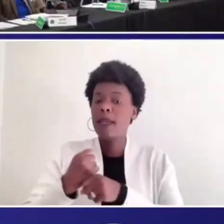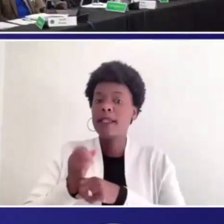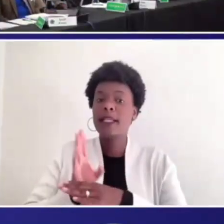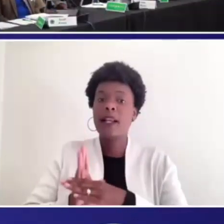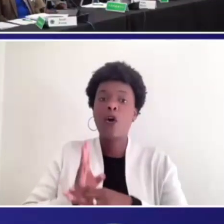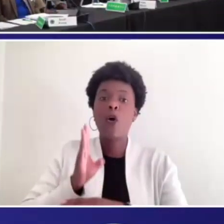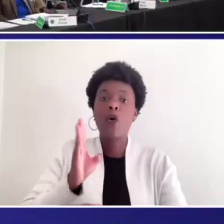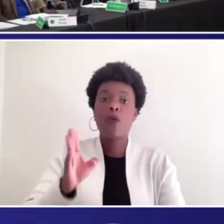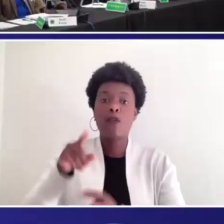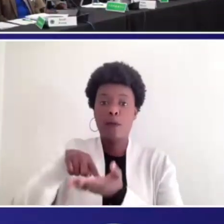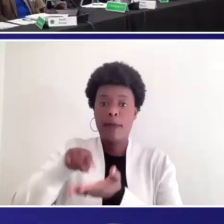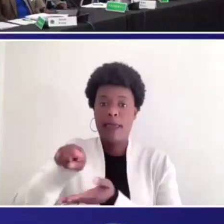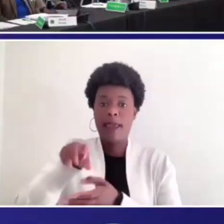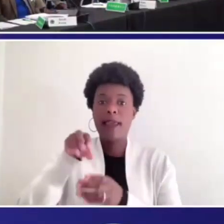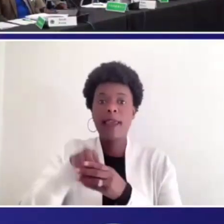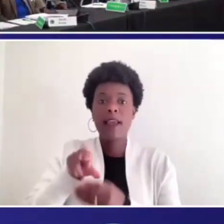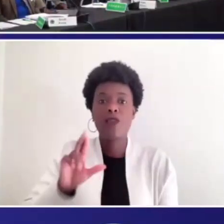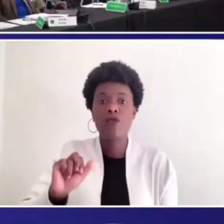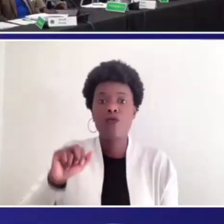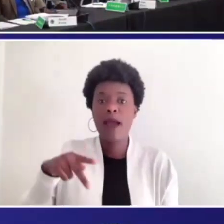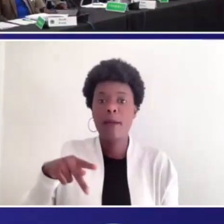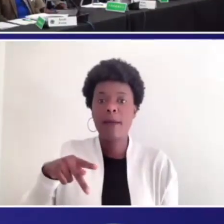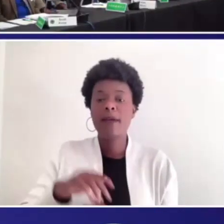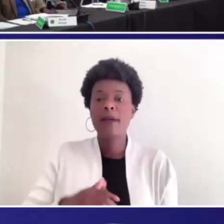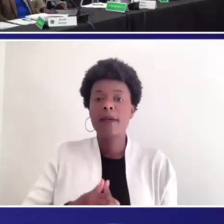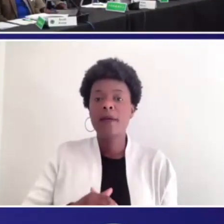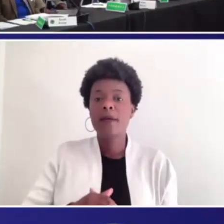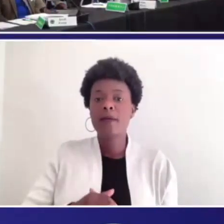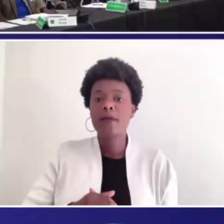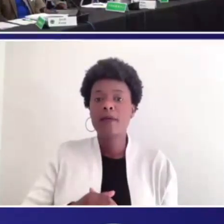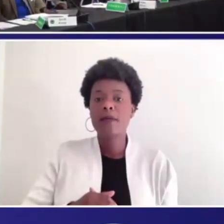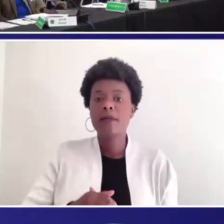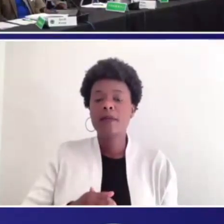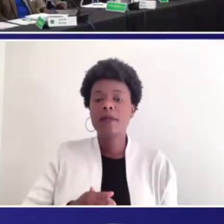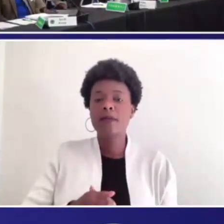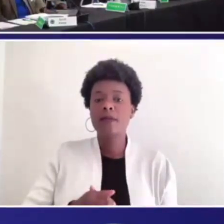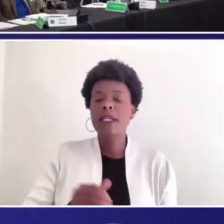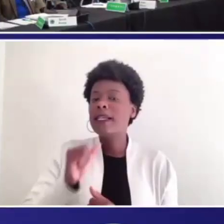in RAP, it, it is not an advance payment